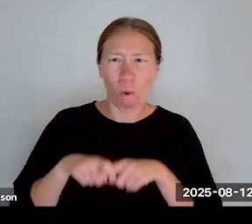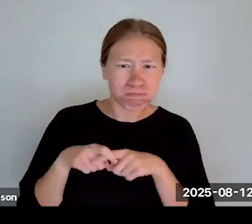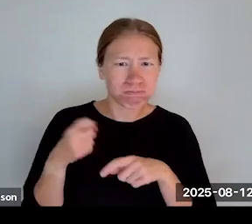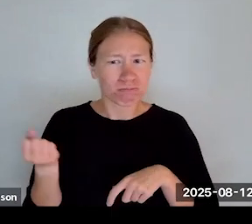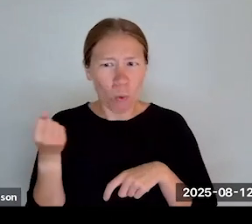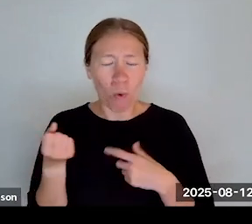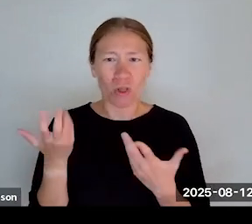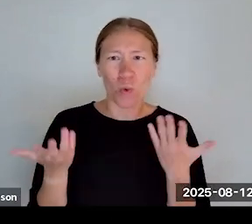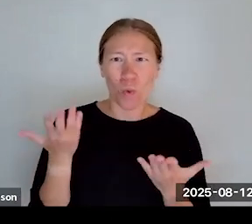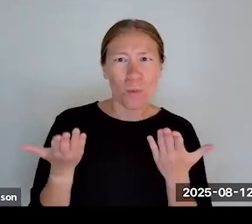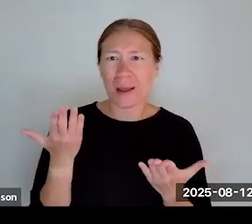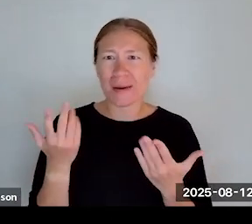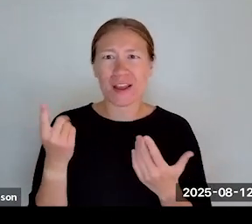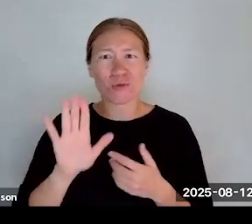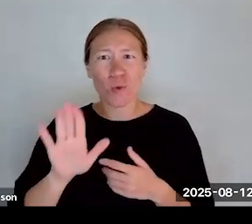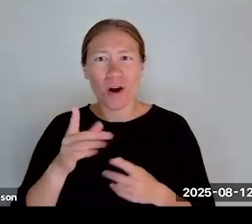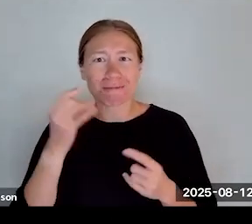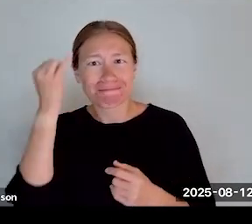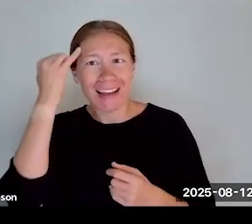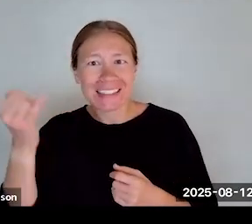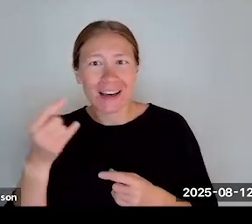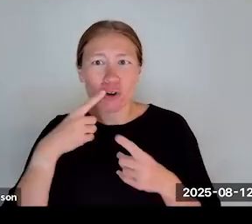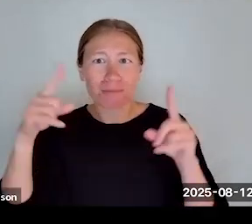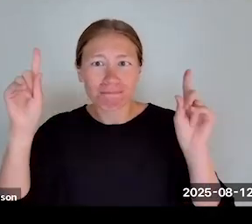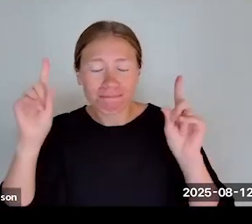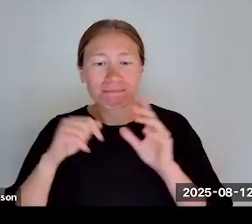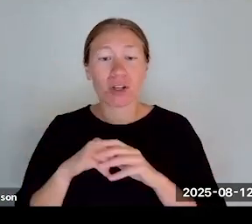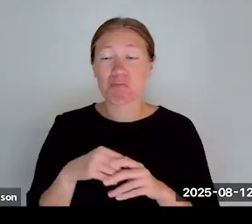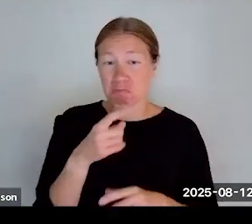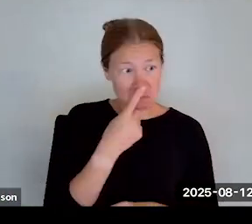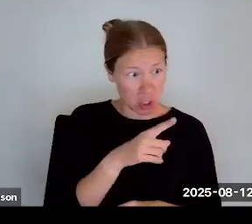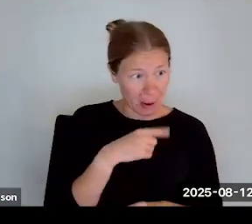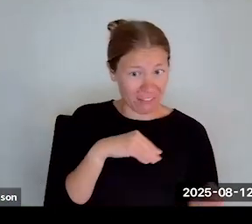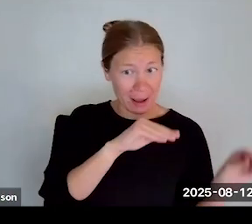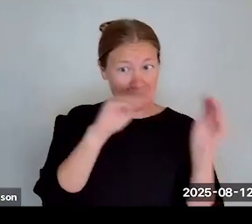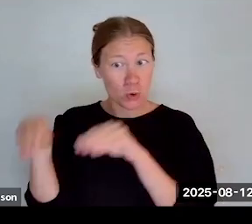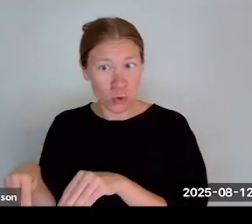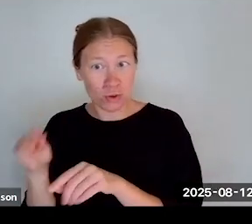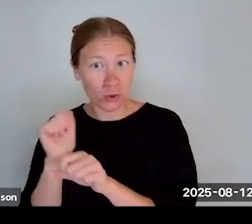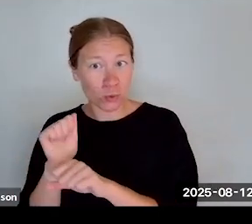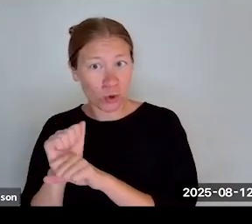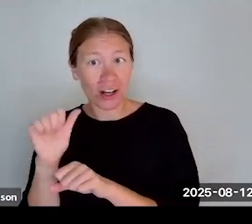"Can I move my workstation to a quieter area?" Even if the response to your initial request is no,